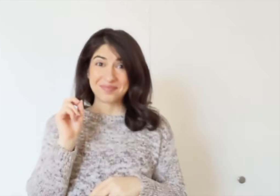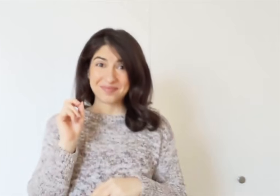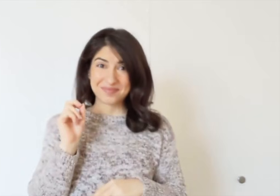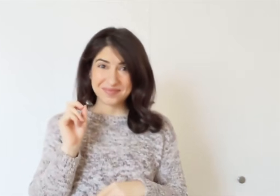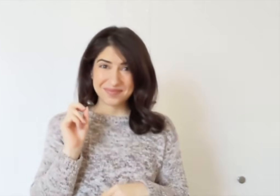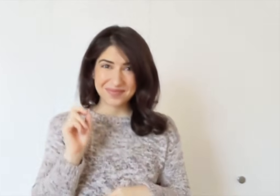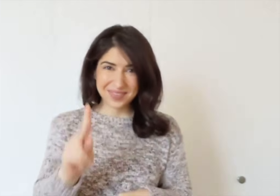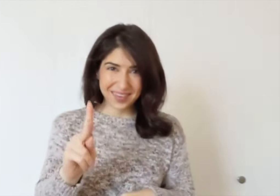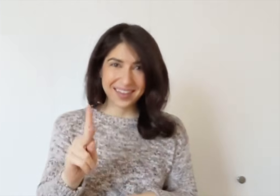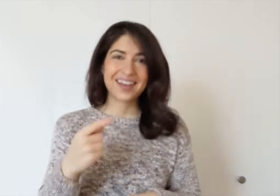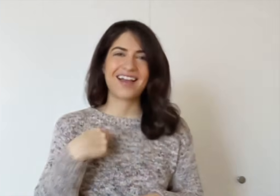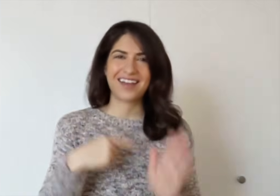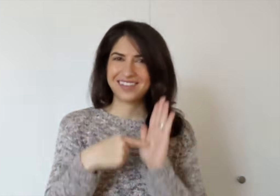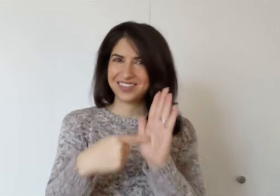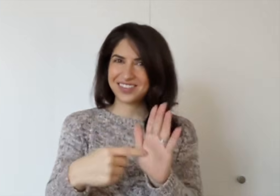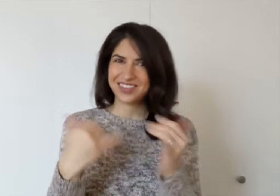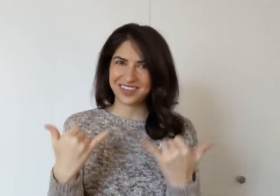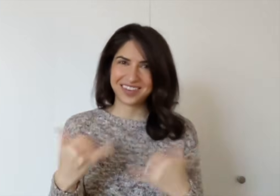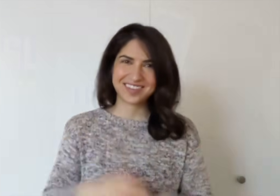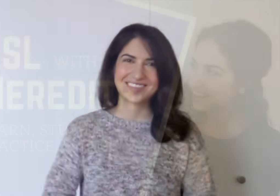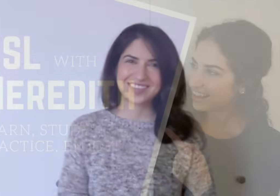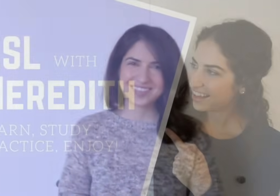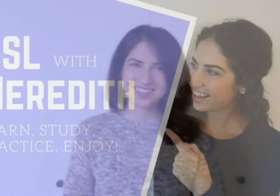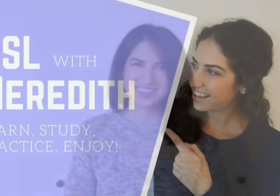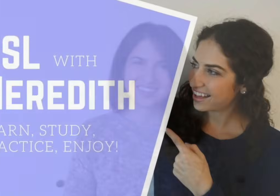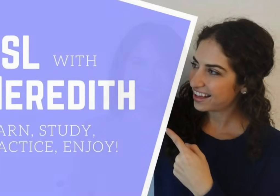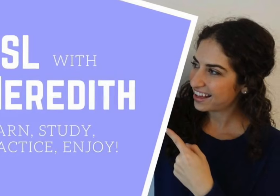Okay? I'll show you now...